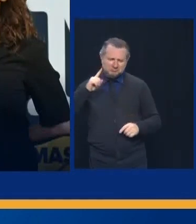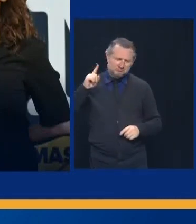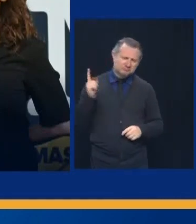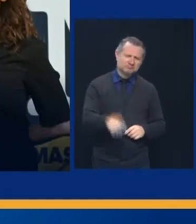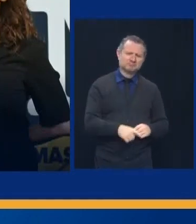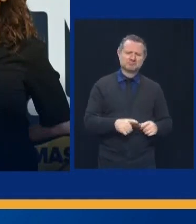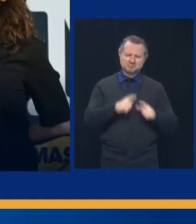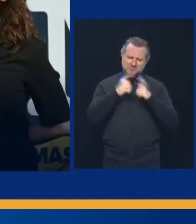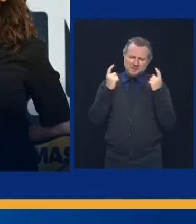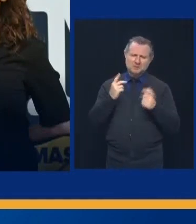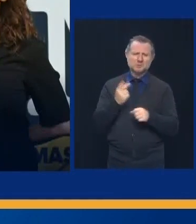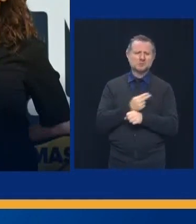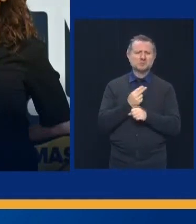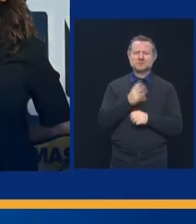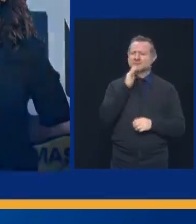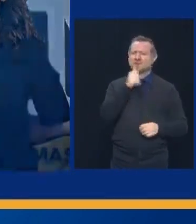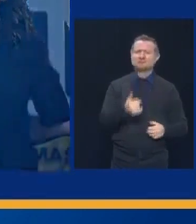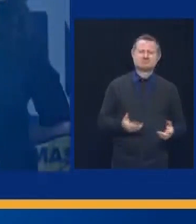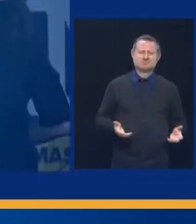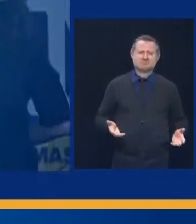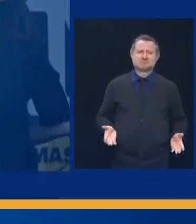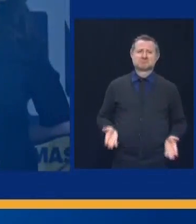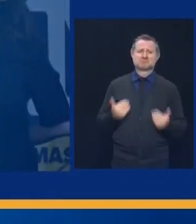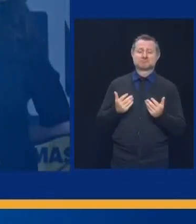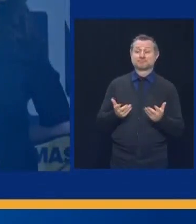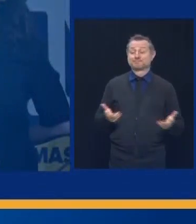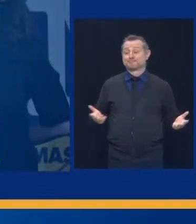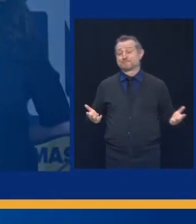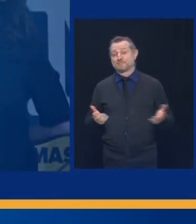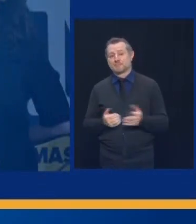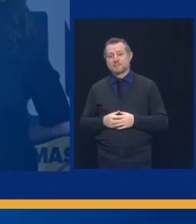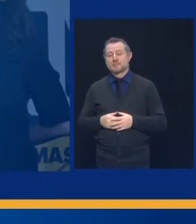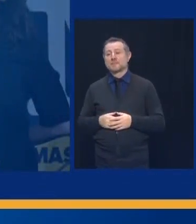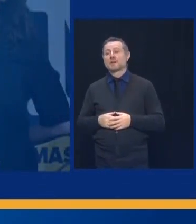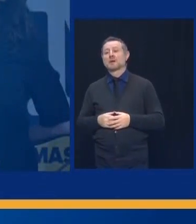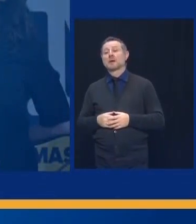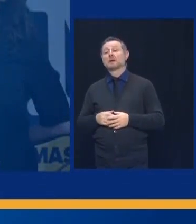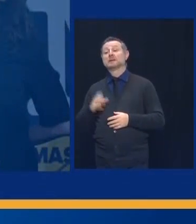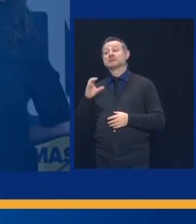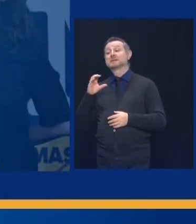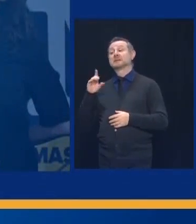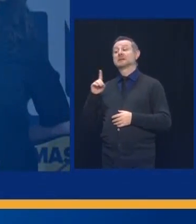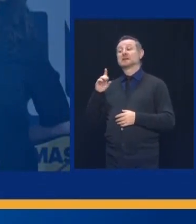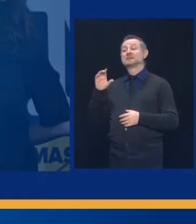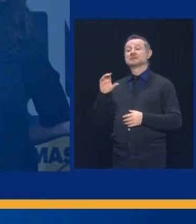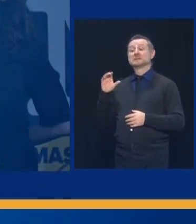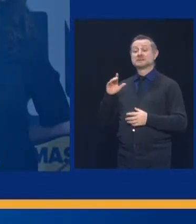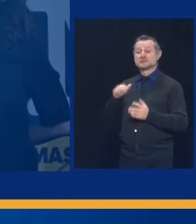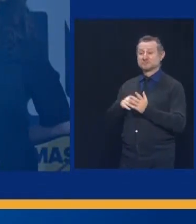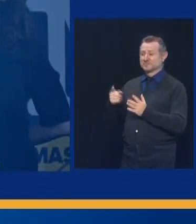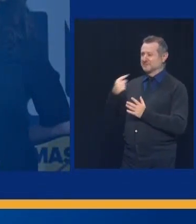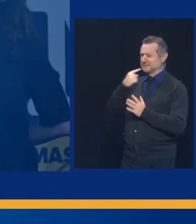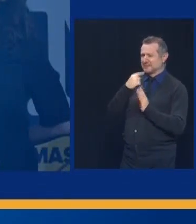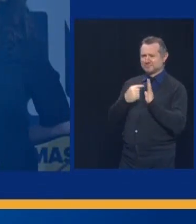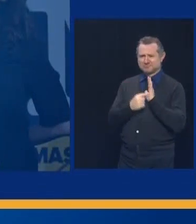CONTROL THE VIRUS, BLAH, BLAH, BLAH, BLAH.